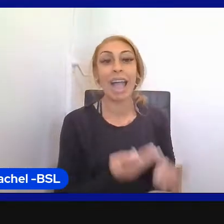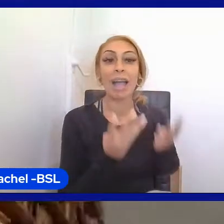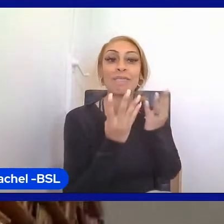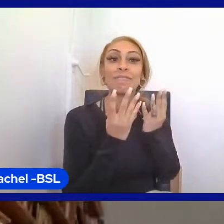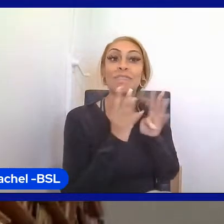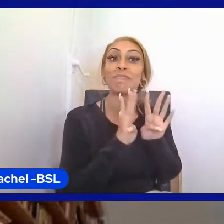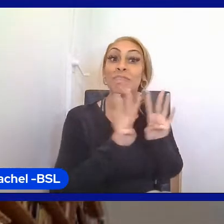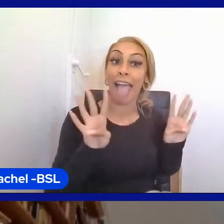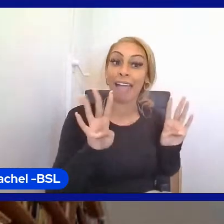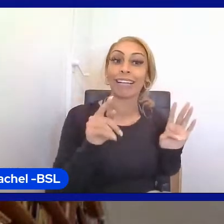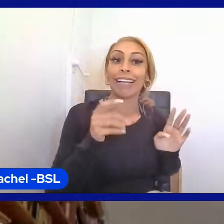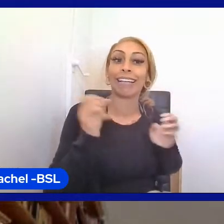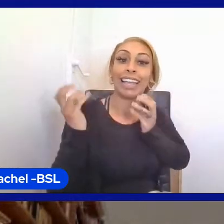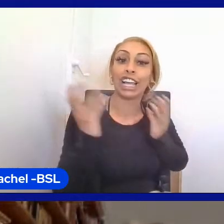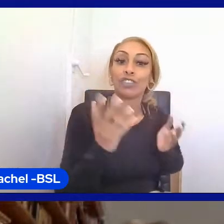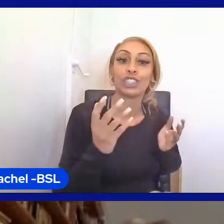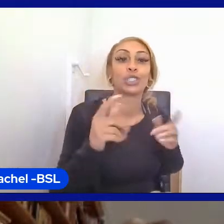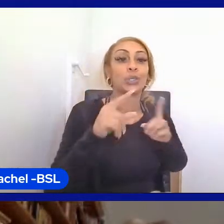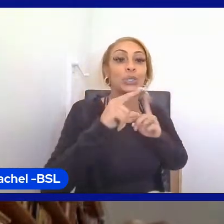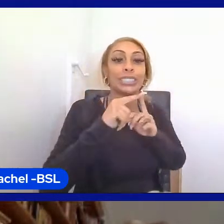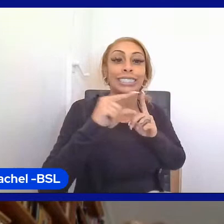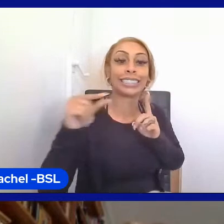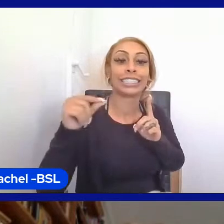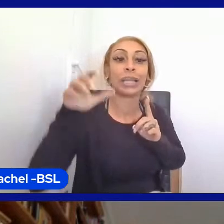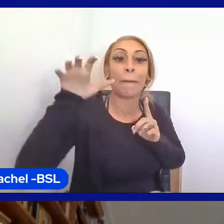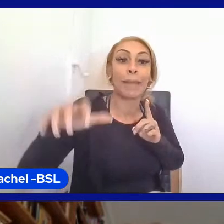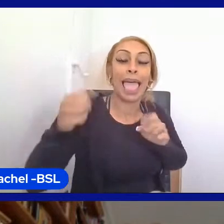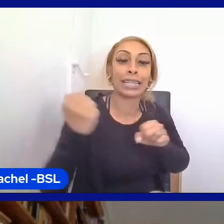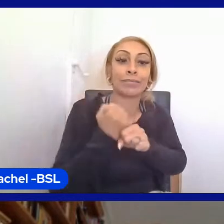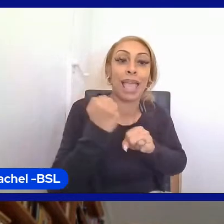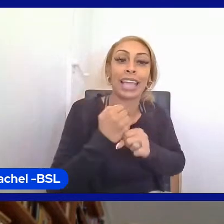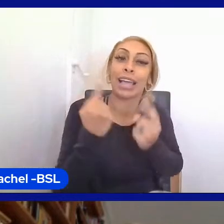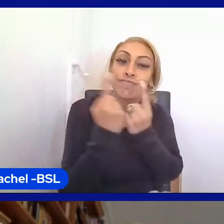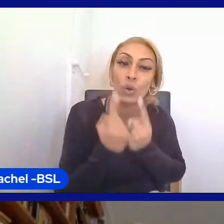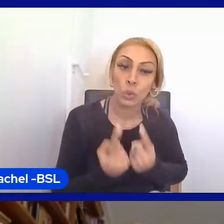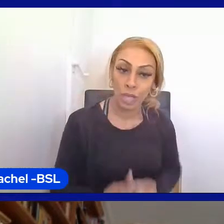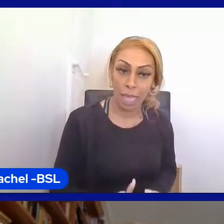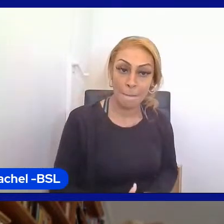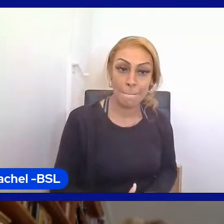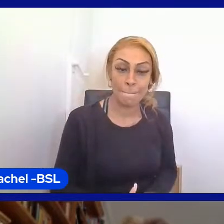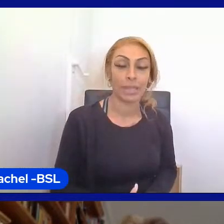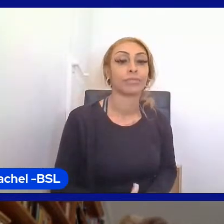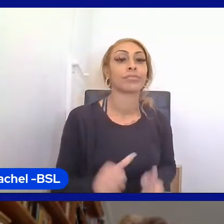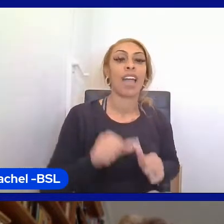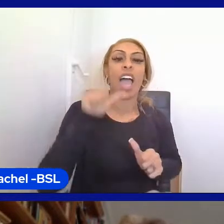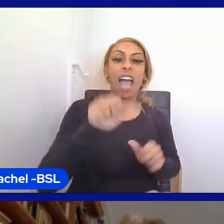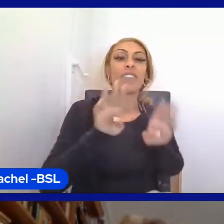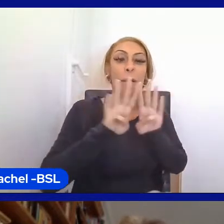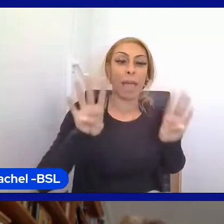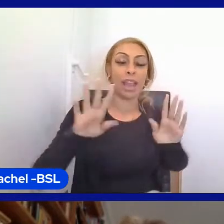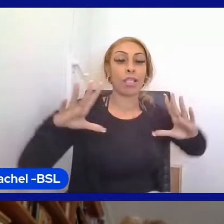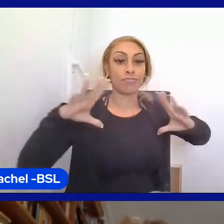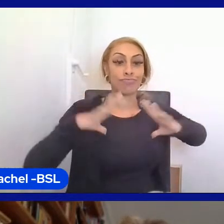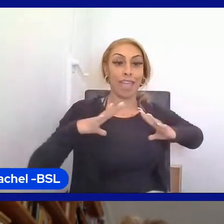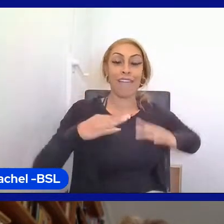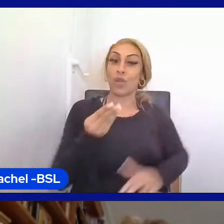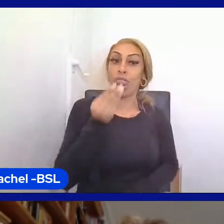Jon Dovey, and we already know how I feel about him, if you are joining us just watch it. Streeter.